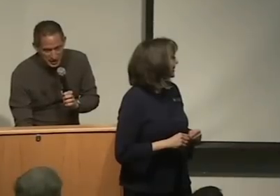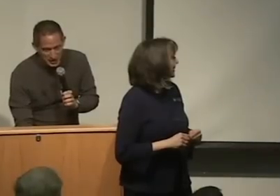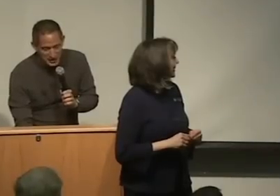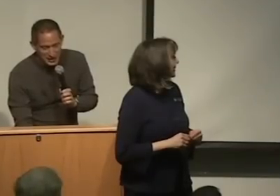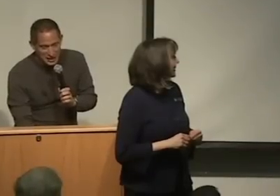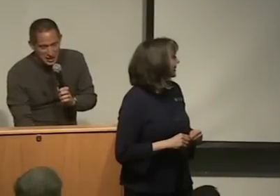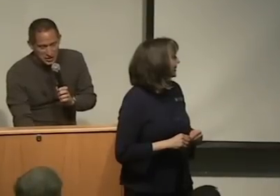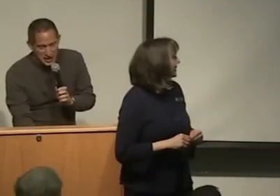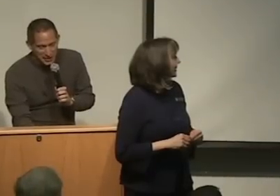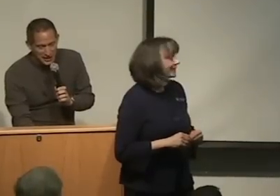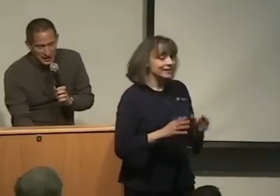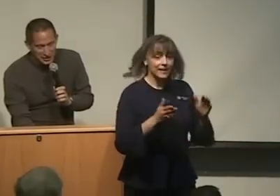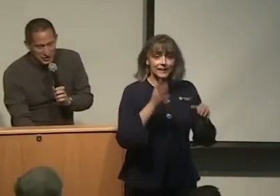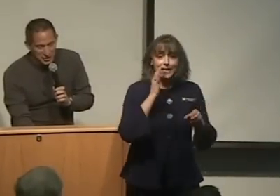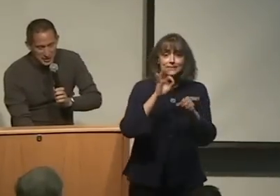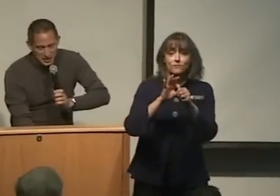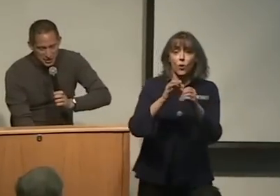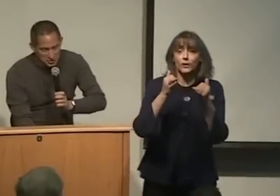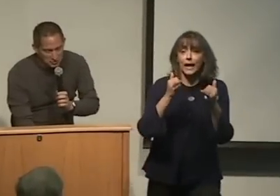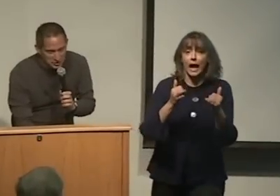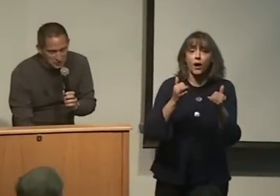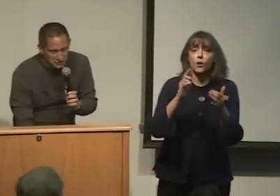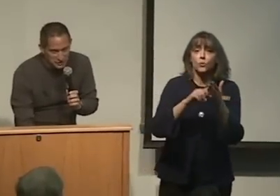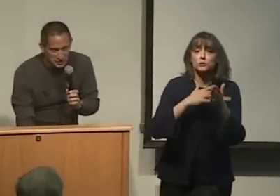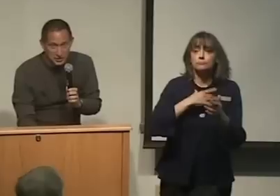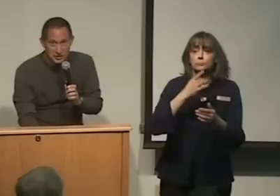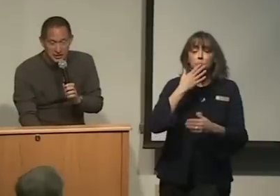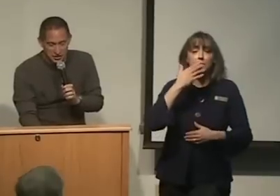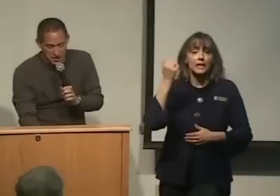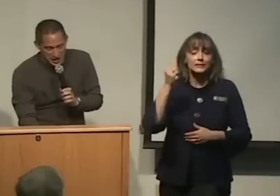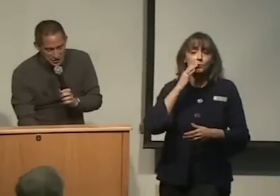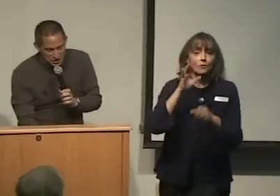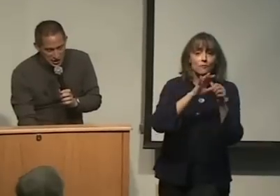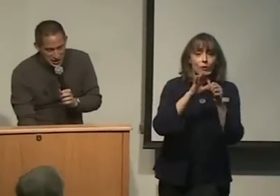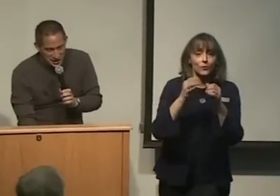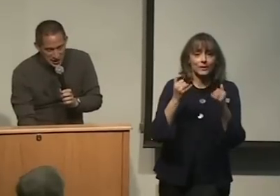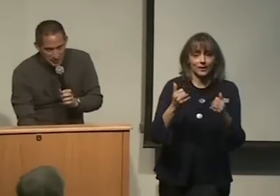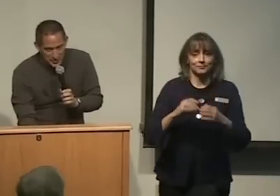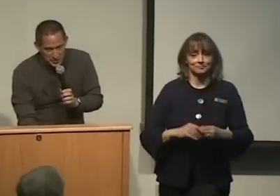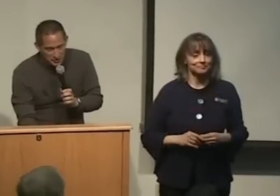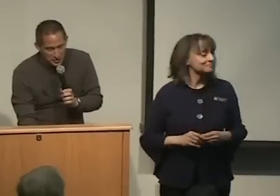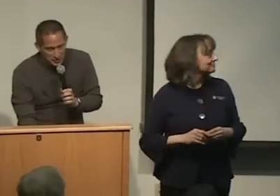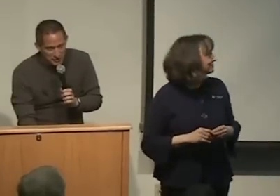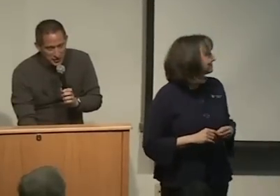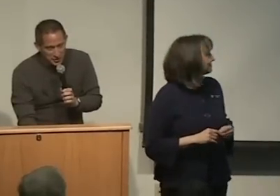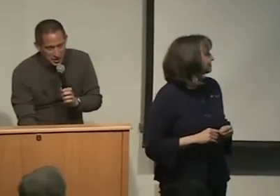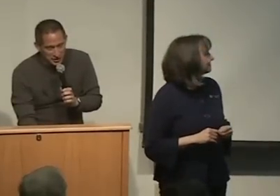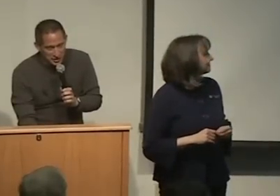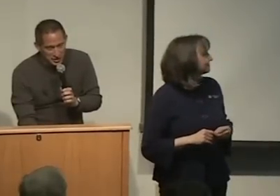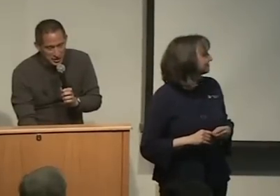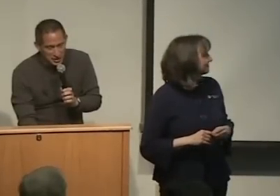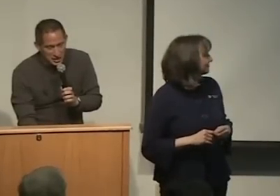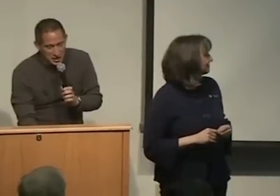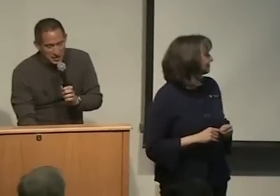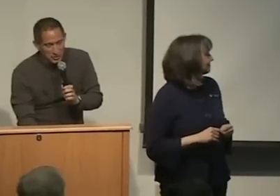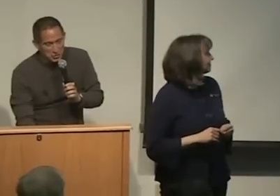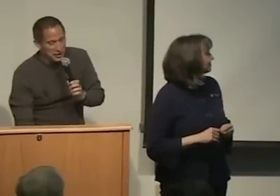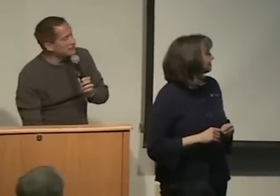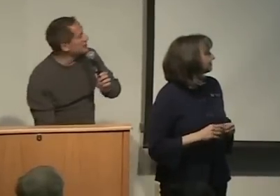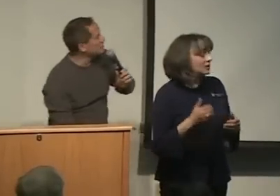So now what I'd like you to do is you'll see it's changed. You can vote on which one of these you think is the best.